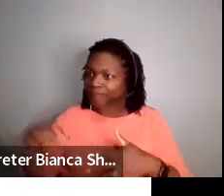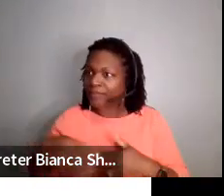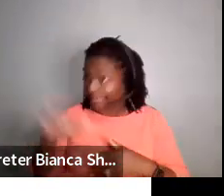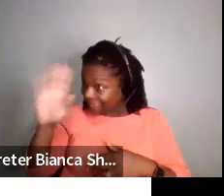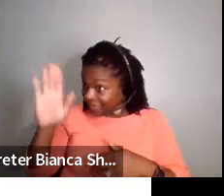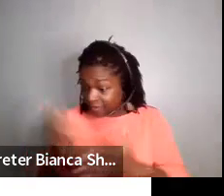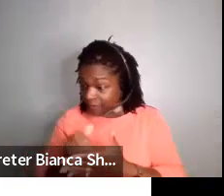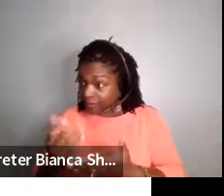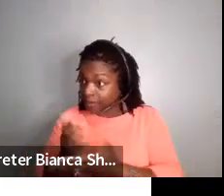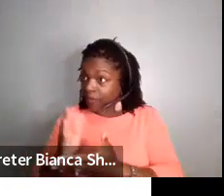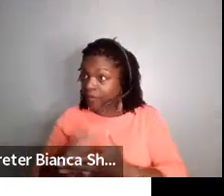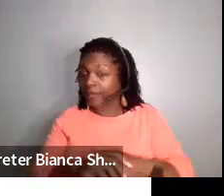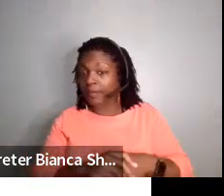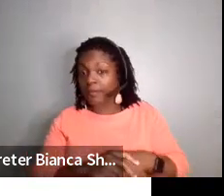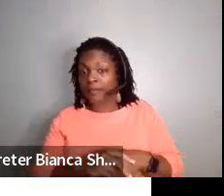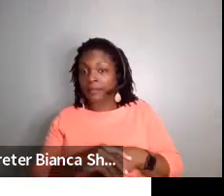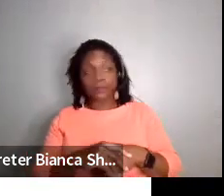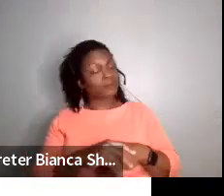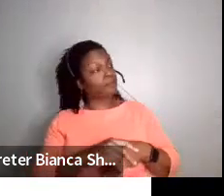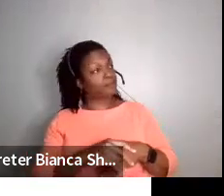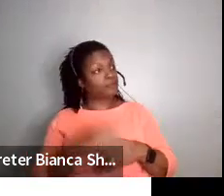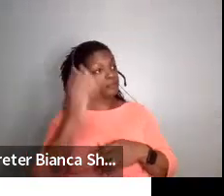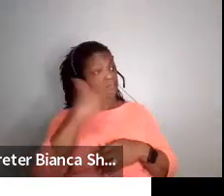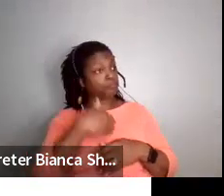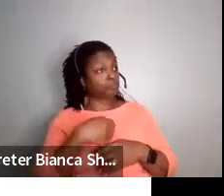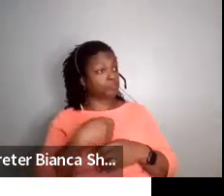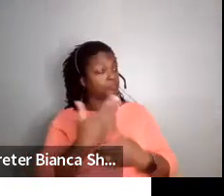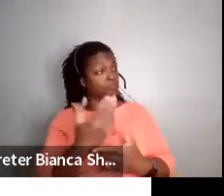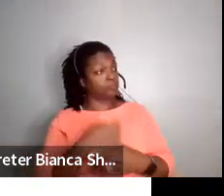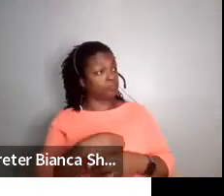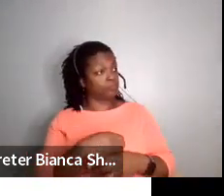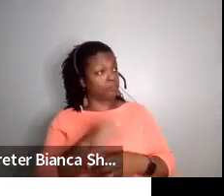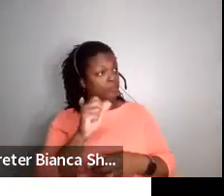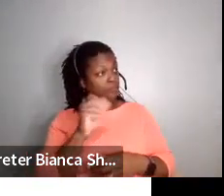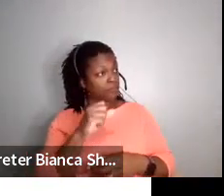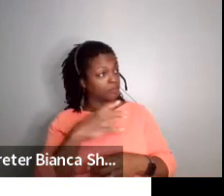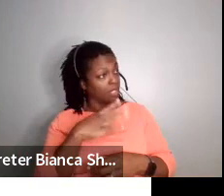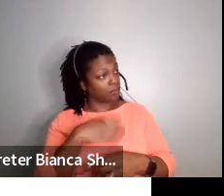Can be taken very blankly, and that said yeah i'm fine i'm fine, I said.